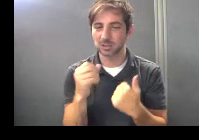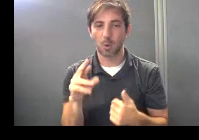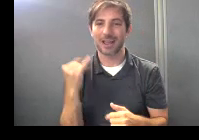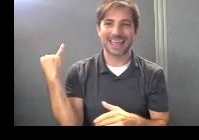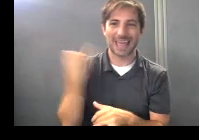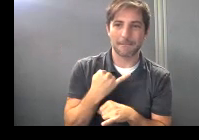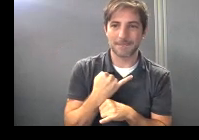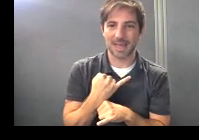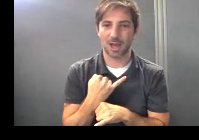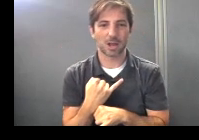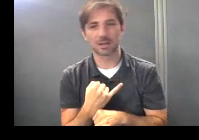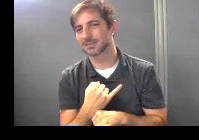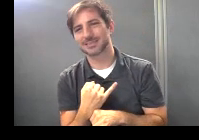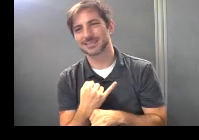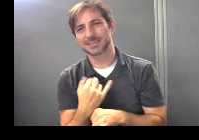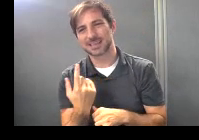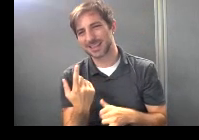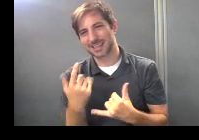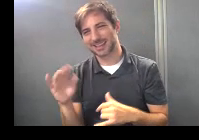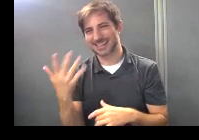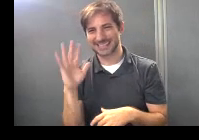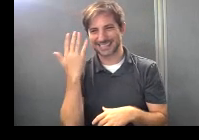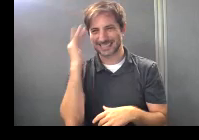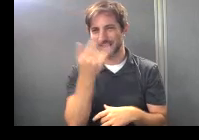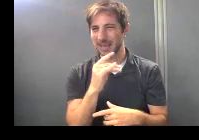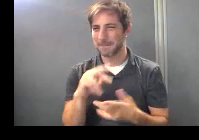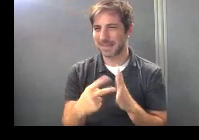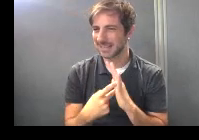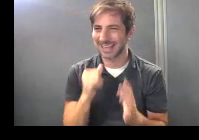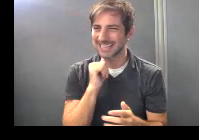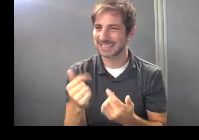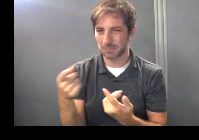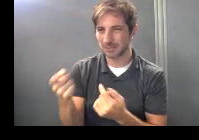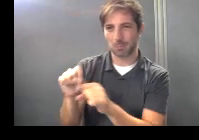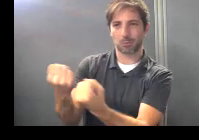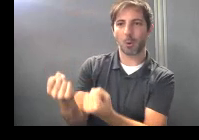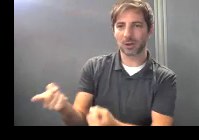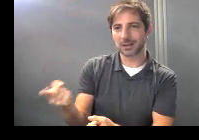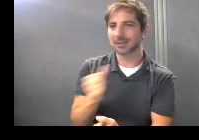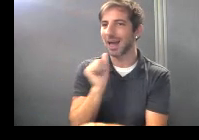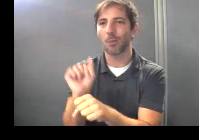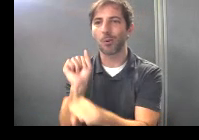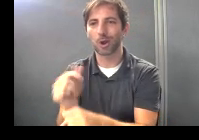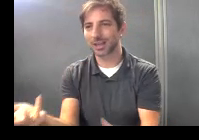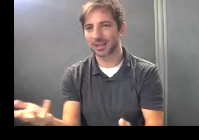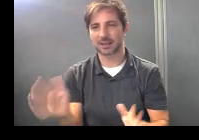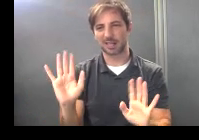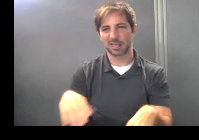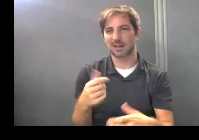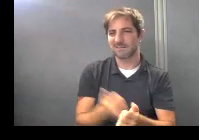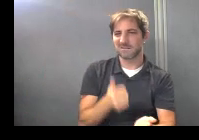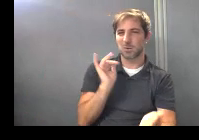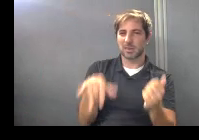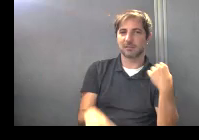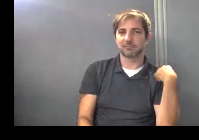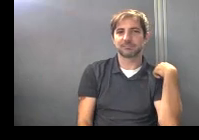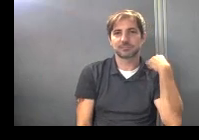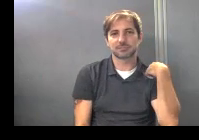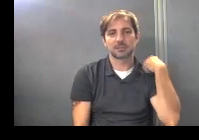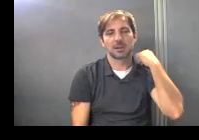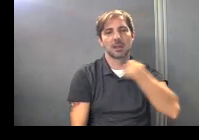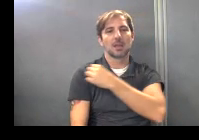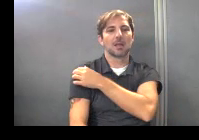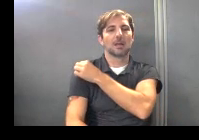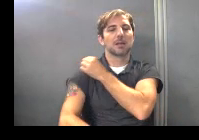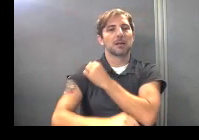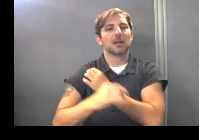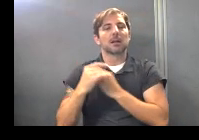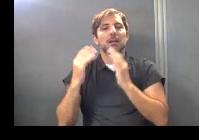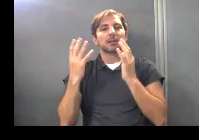IT IMPLIES SOMETHING IS BROKEN OR NOT WORKING. I'LL PAUSE FOR A SECOND.